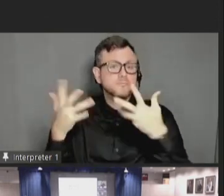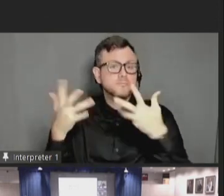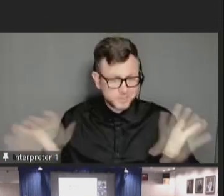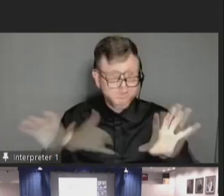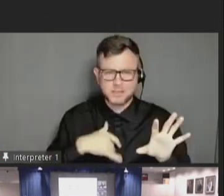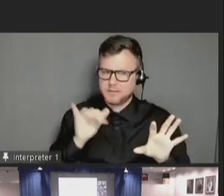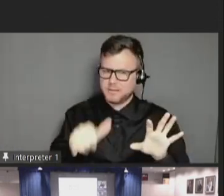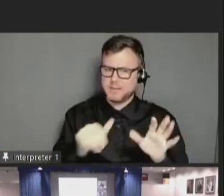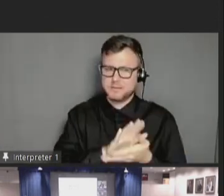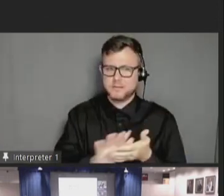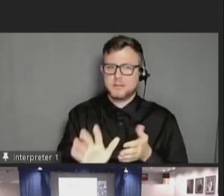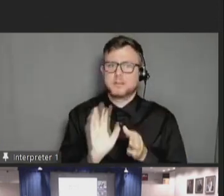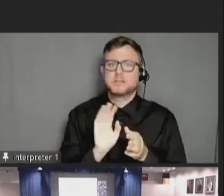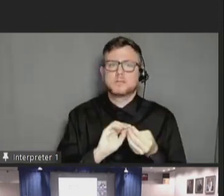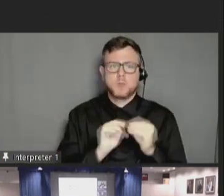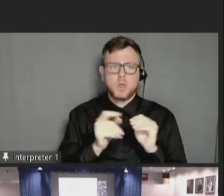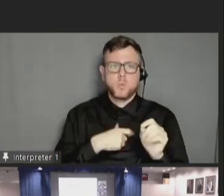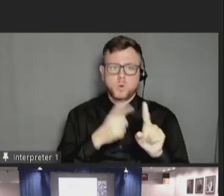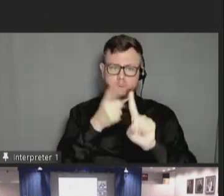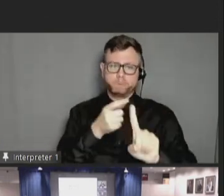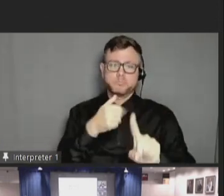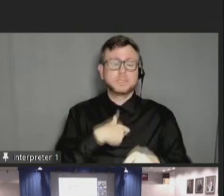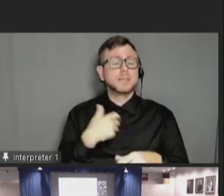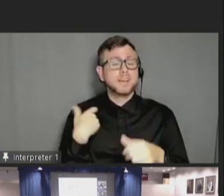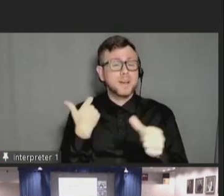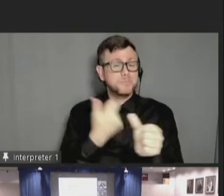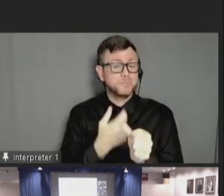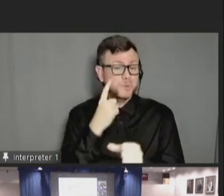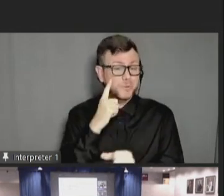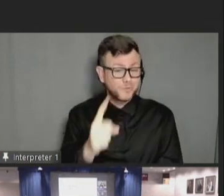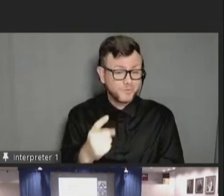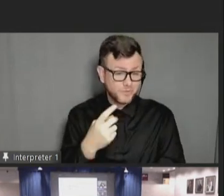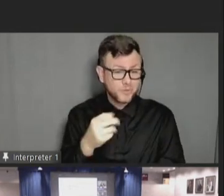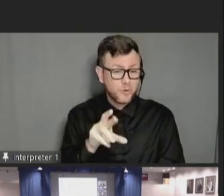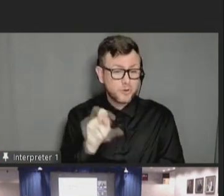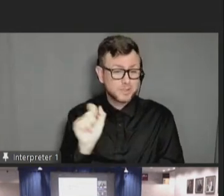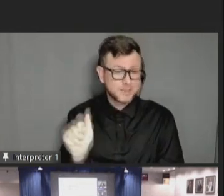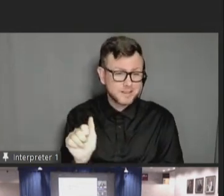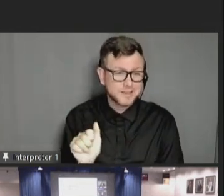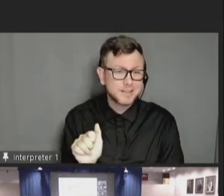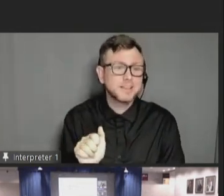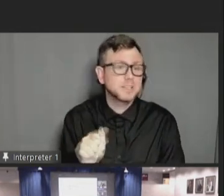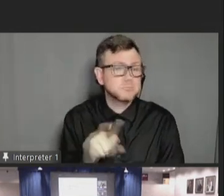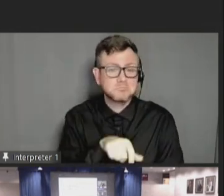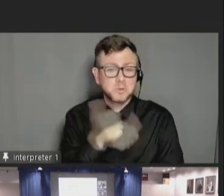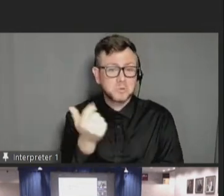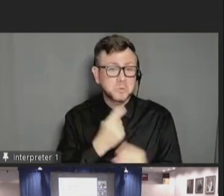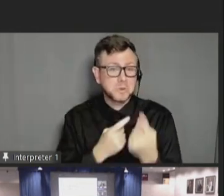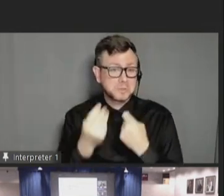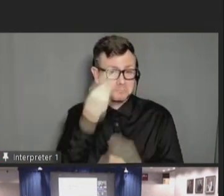But those are the updates for HRSA. If you have any questions, let me know. Thank you.